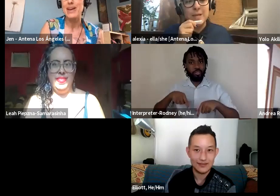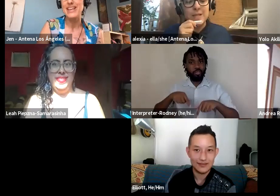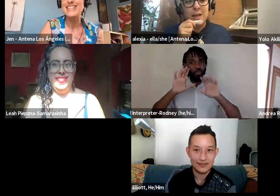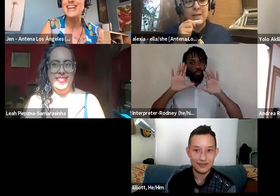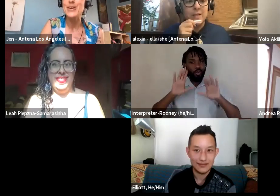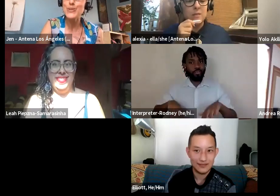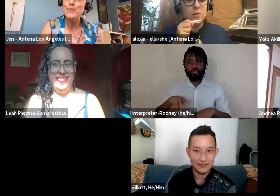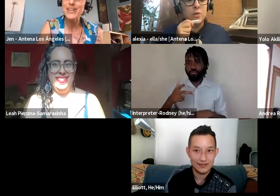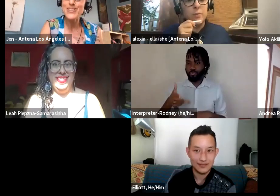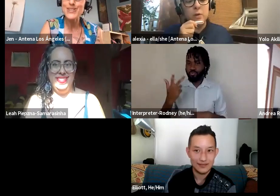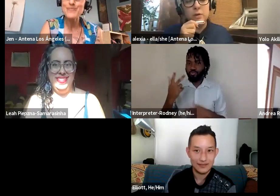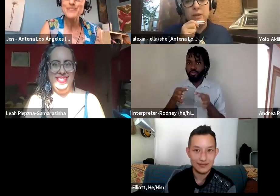Space, thank you so much.